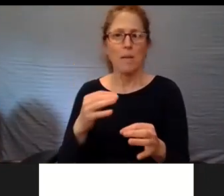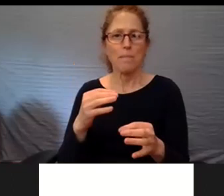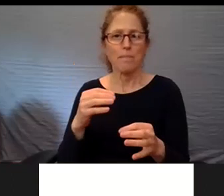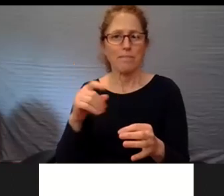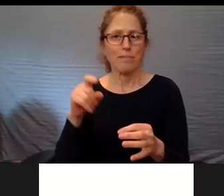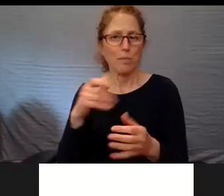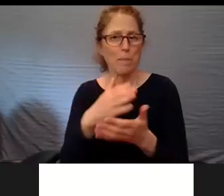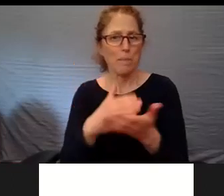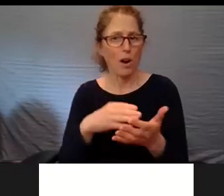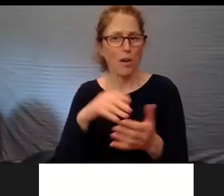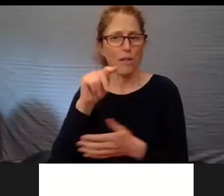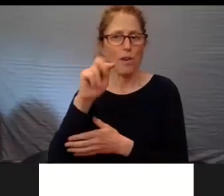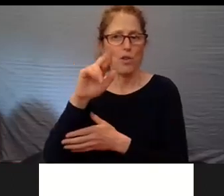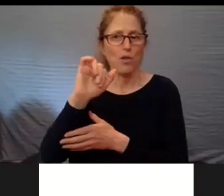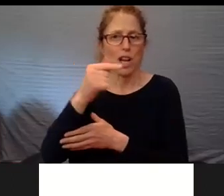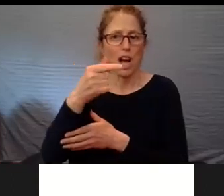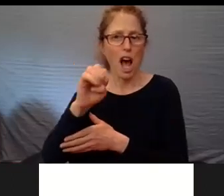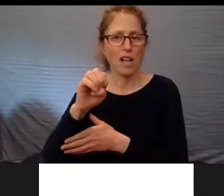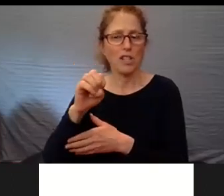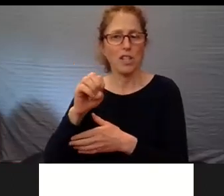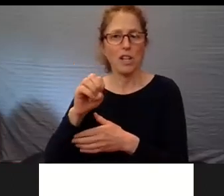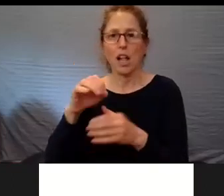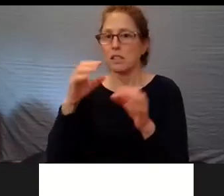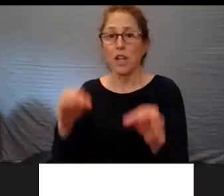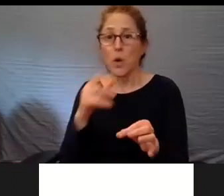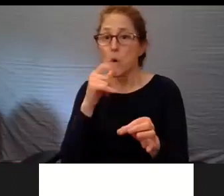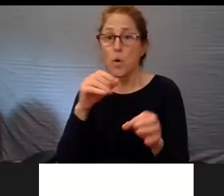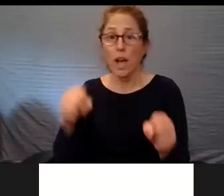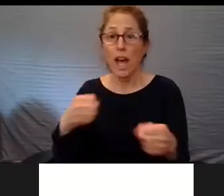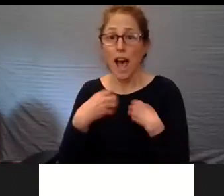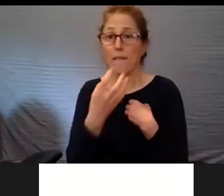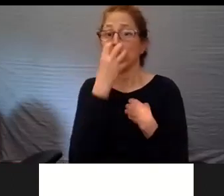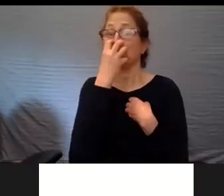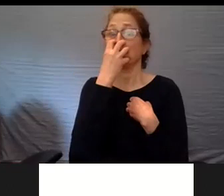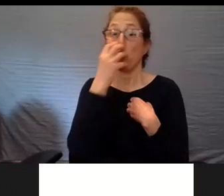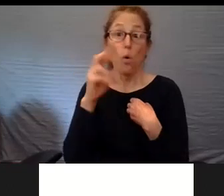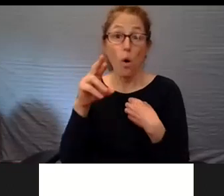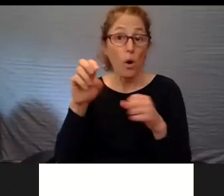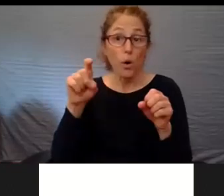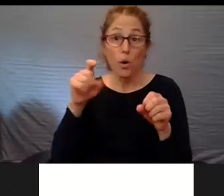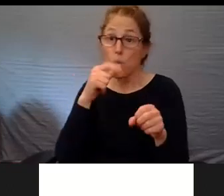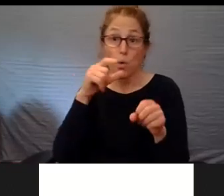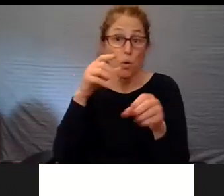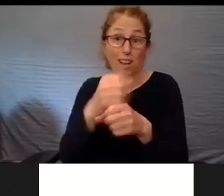In other words, deciding who gets the ventilator or the ICU bed based on judgments